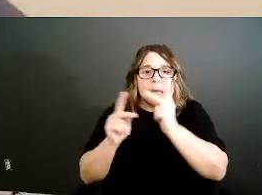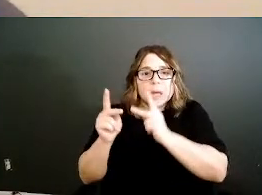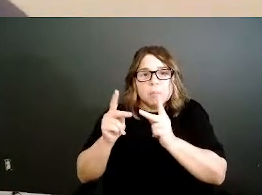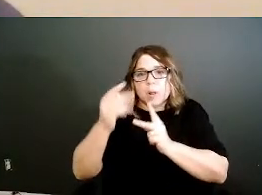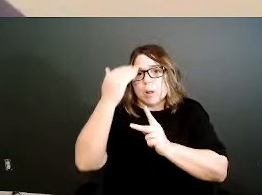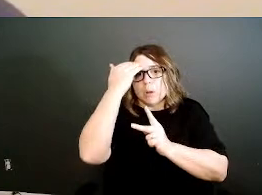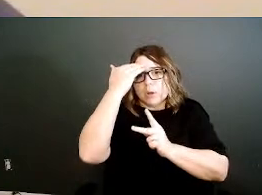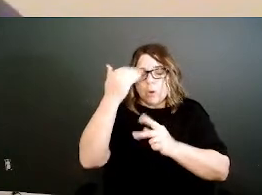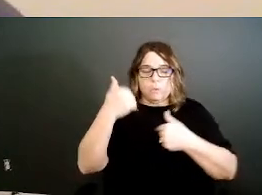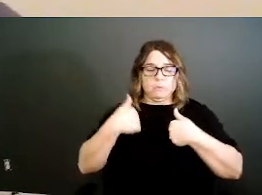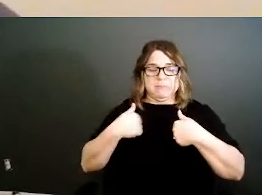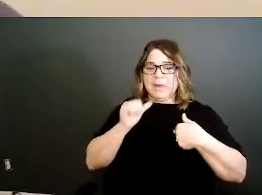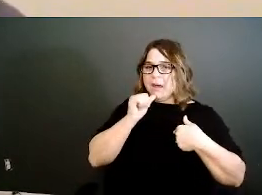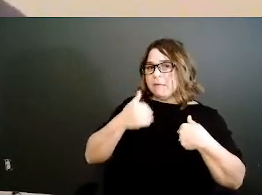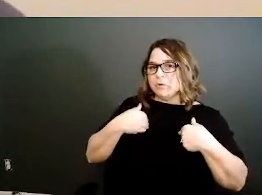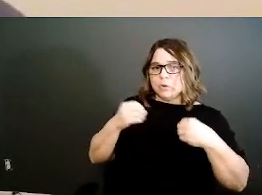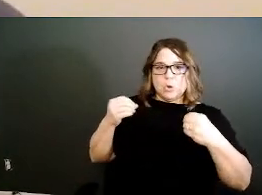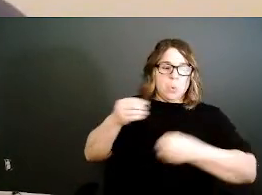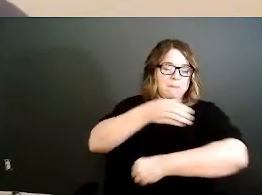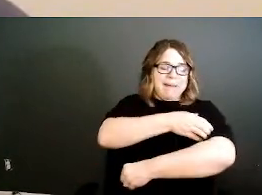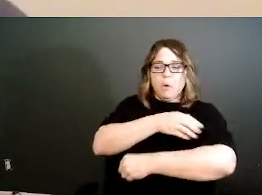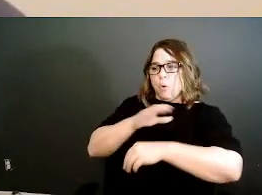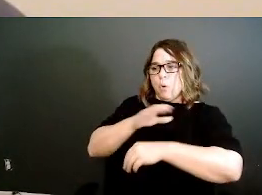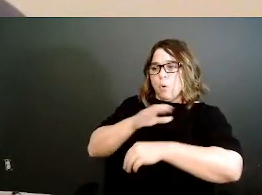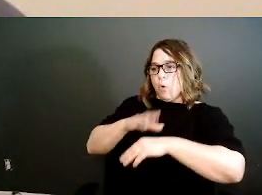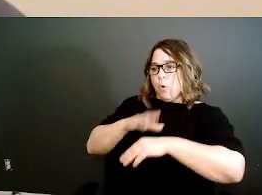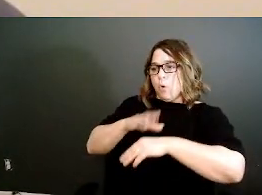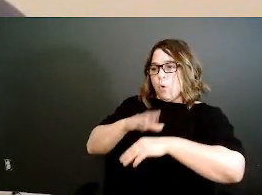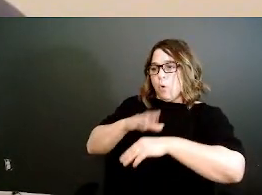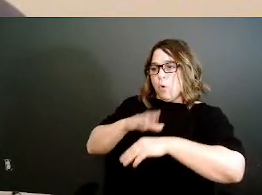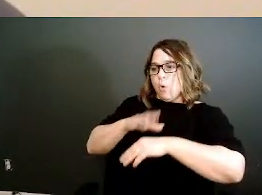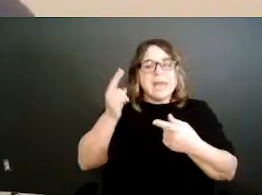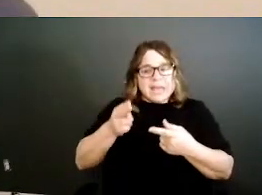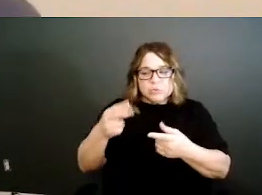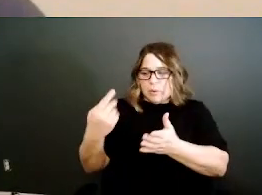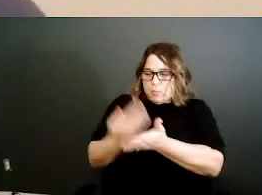AND I GET THAT MY SOLUTIONS ARE NOT THE ONLY SOLUTIONS. AND THAT PEOPLE WHO DISAGREE WITH ME ABSOLUTELY DESERVE